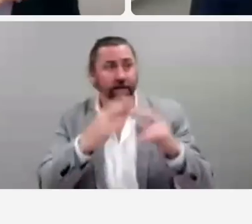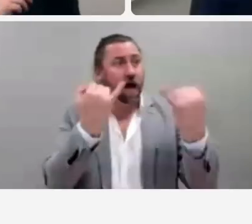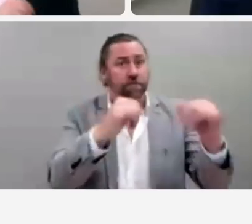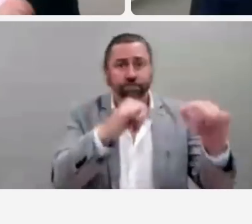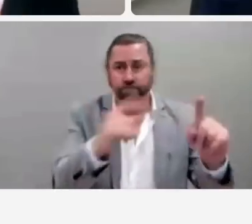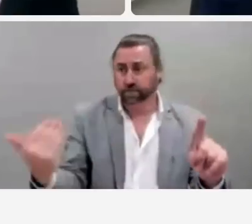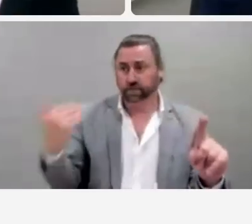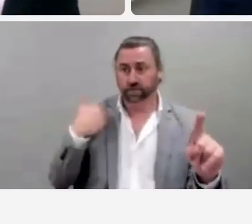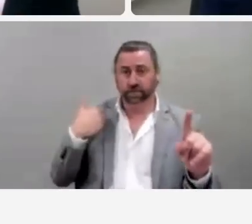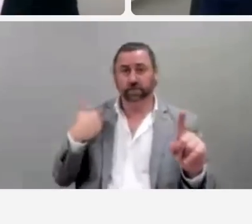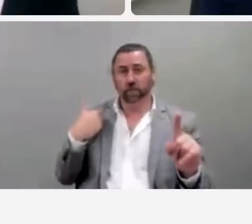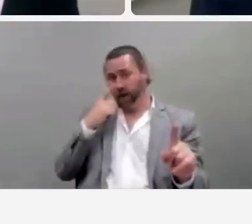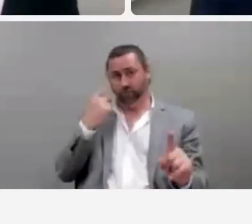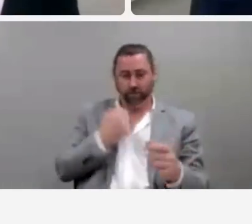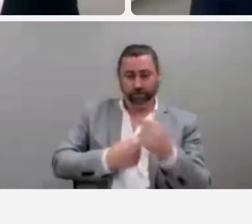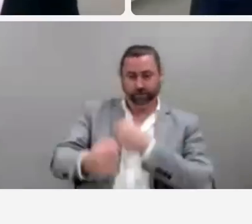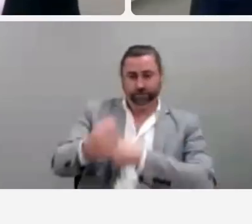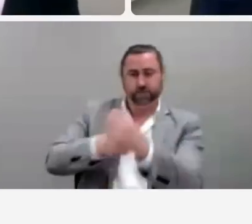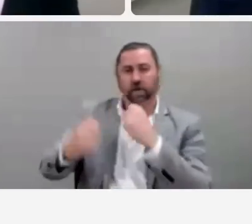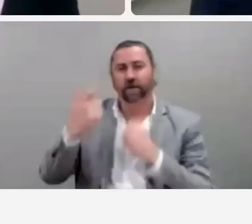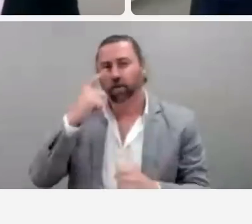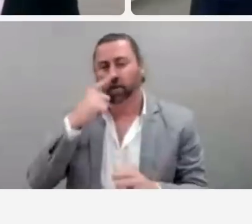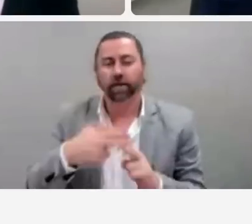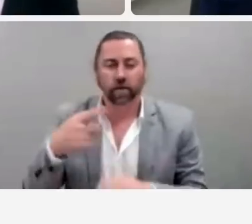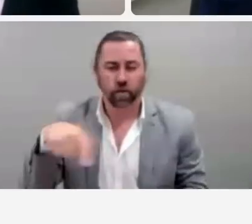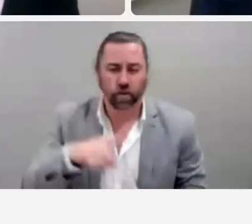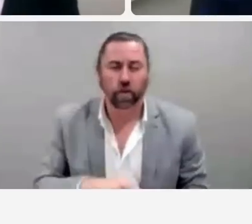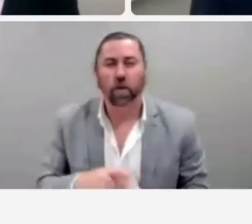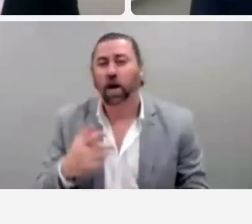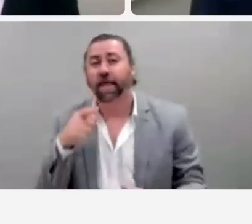workforce with wraparound supports, mentoring and the